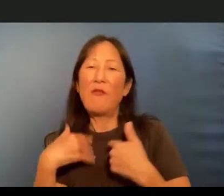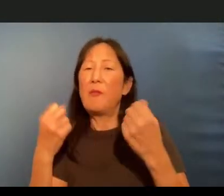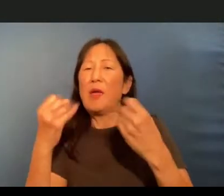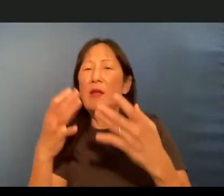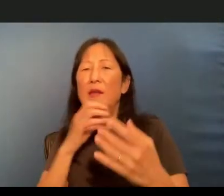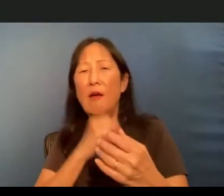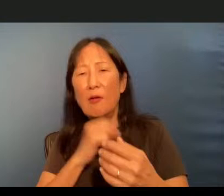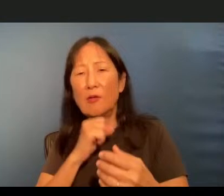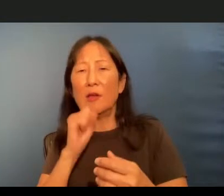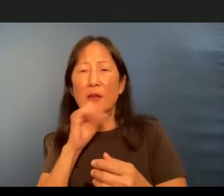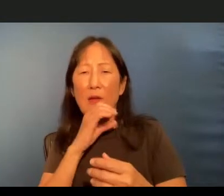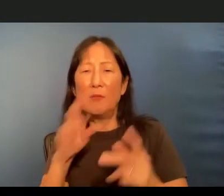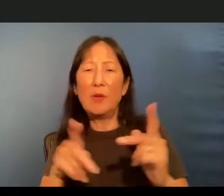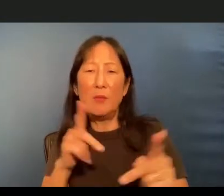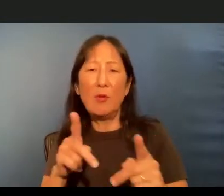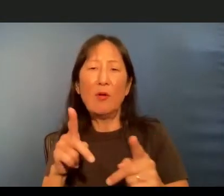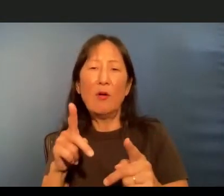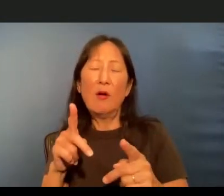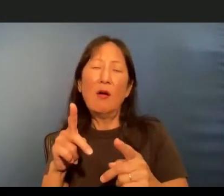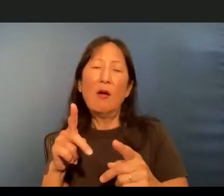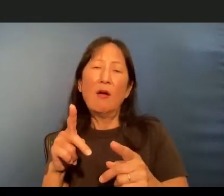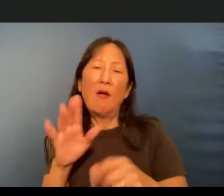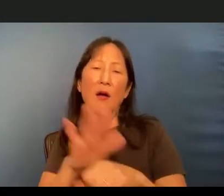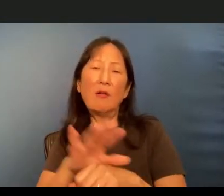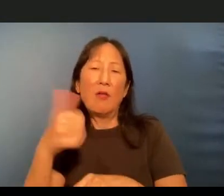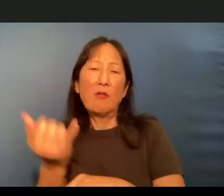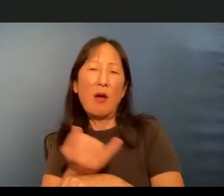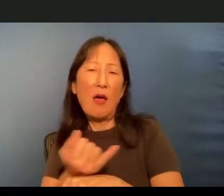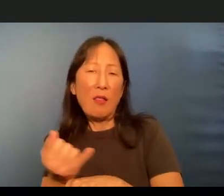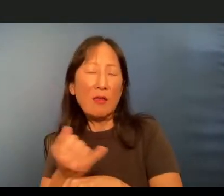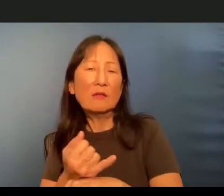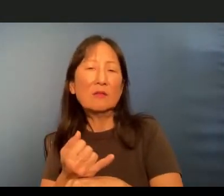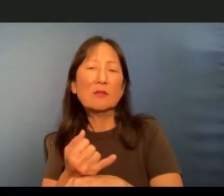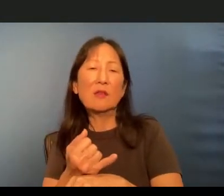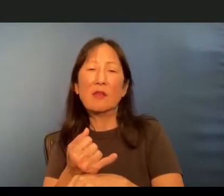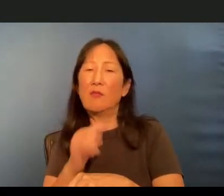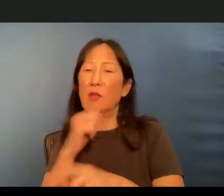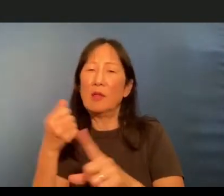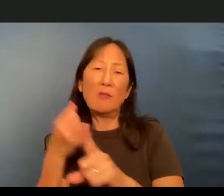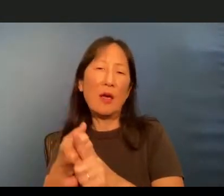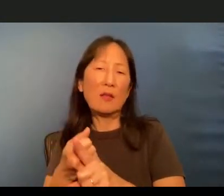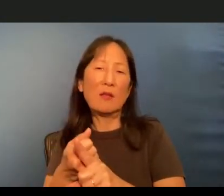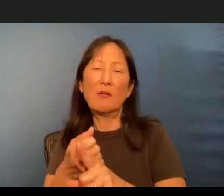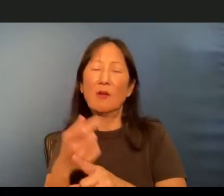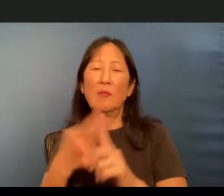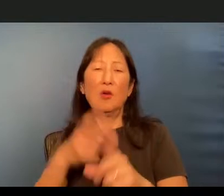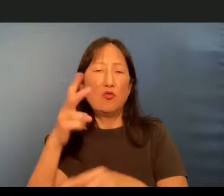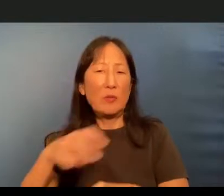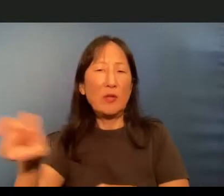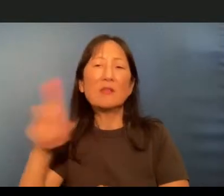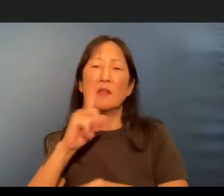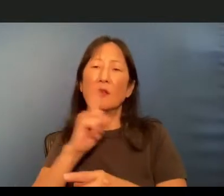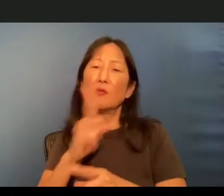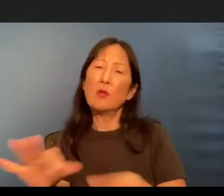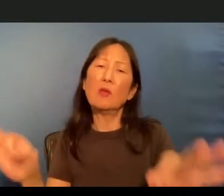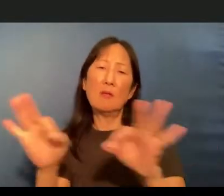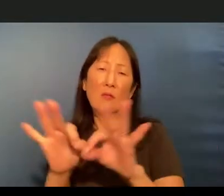and disabled on the neighbor islands that are being impacted with transportation. Transportation is a key. And thank you Senator Ventura